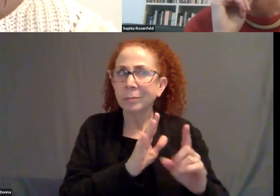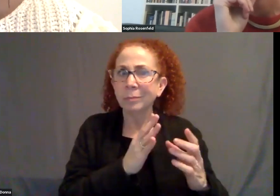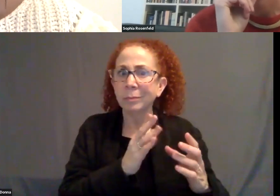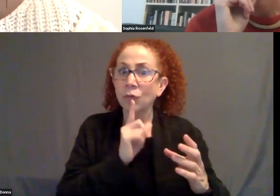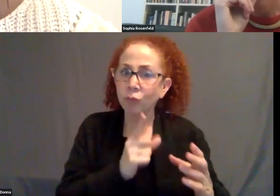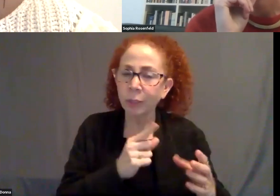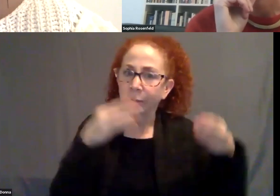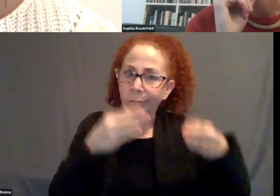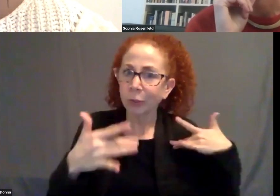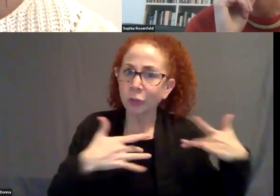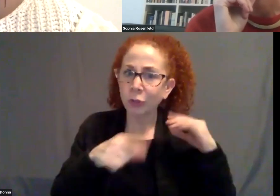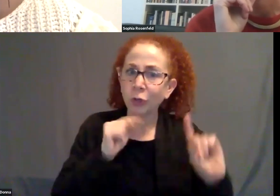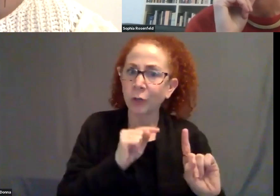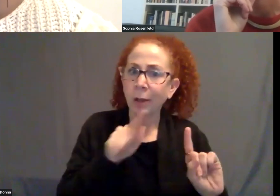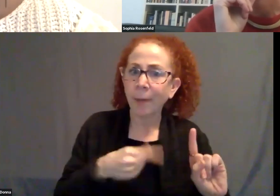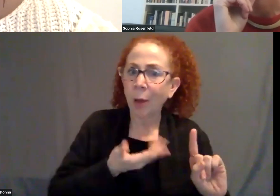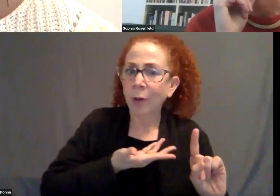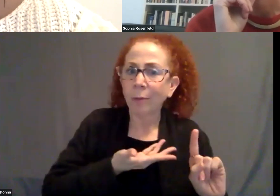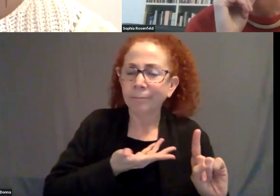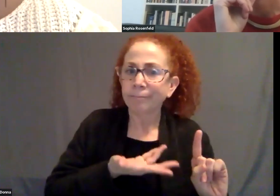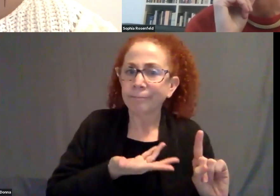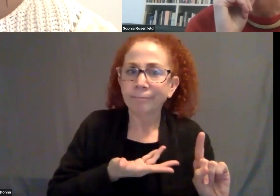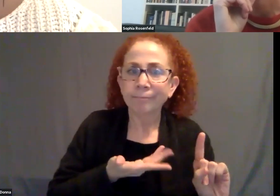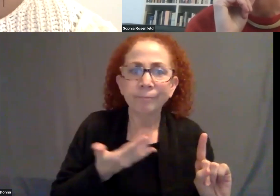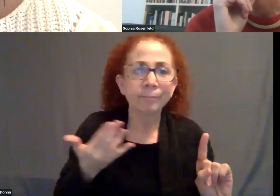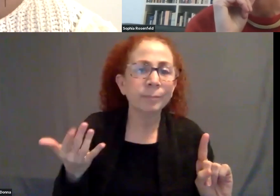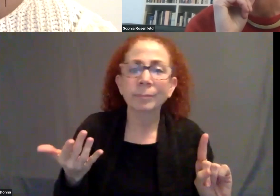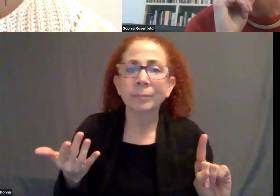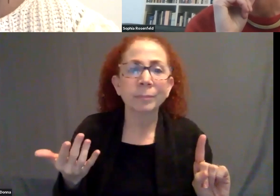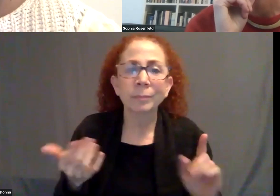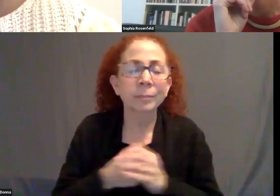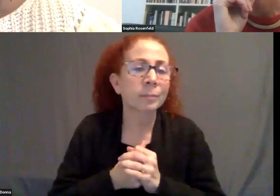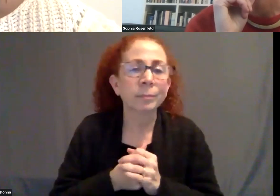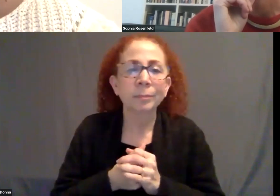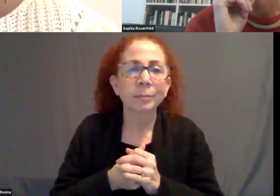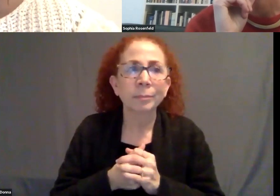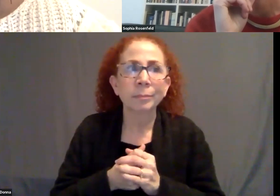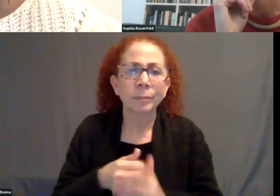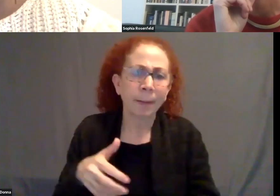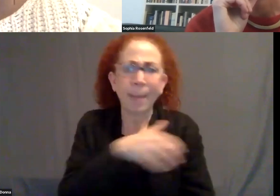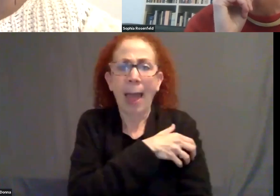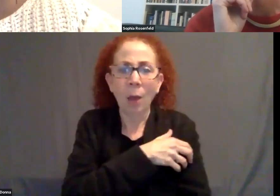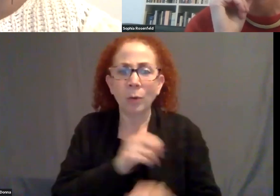about power, ability, disability,